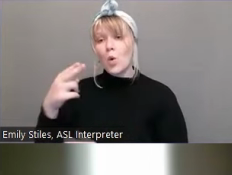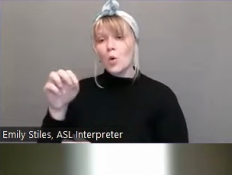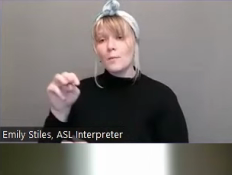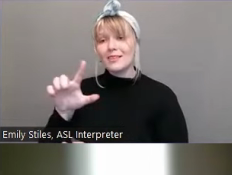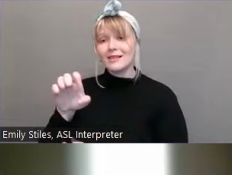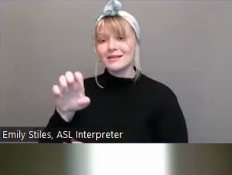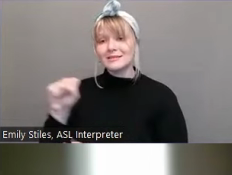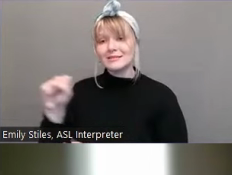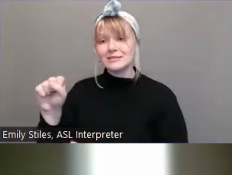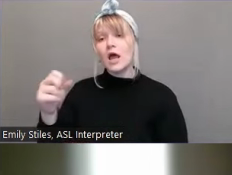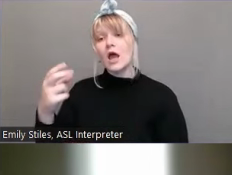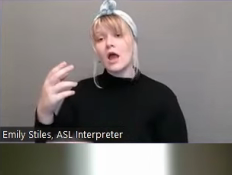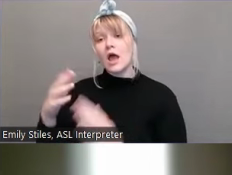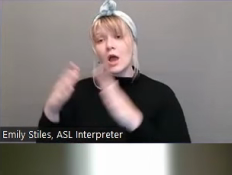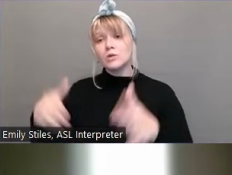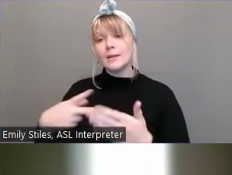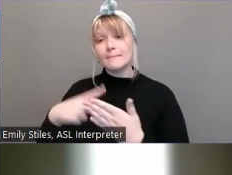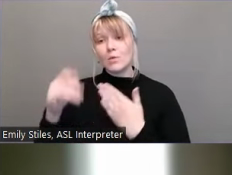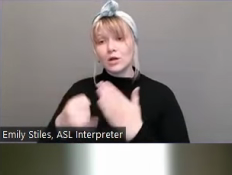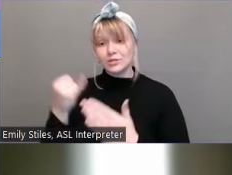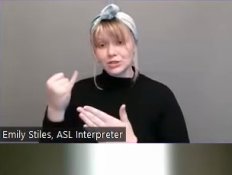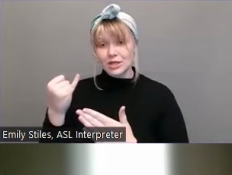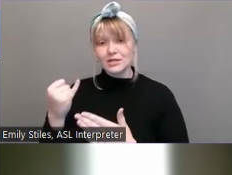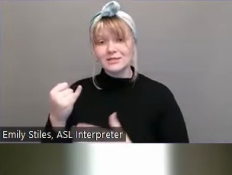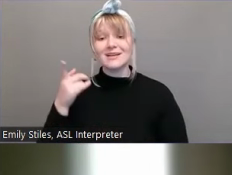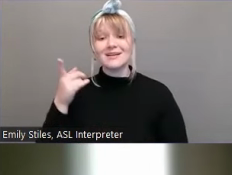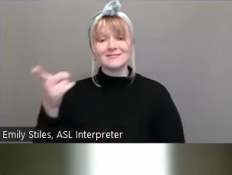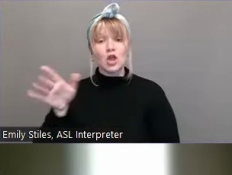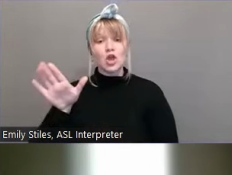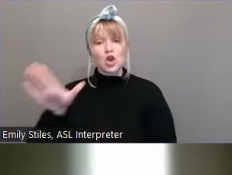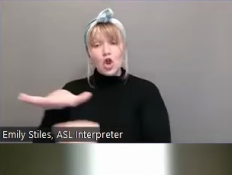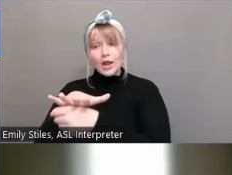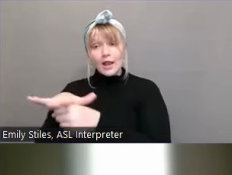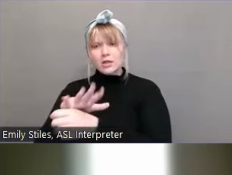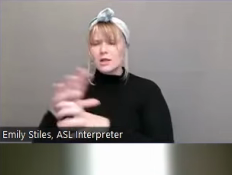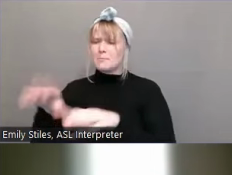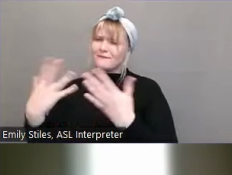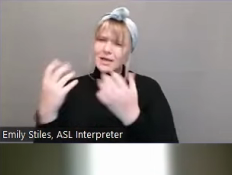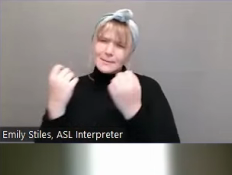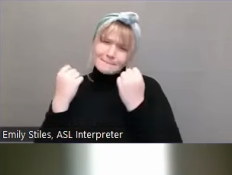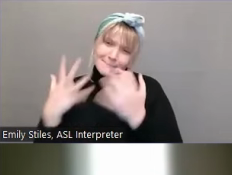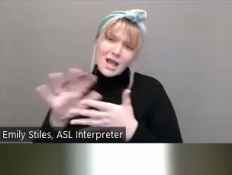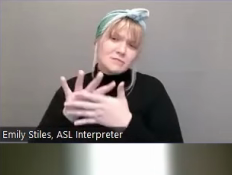county, which, as John said, serves people with a variety of backgrounds in.